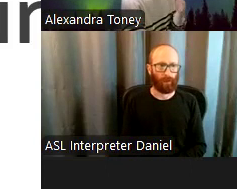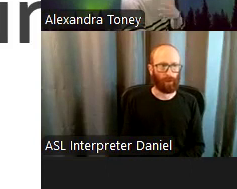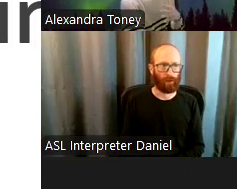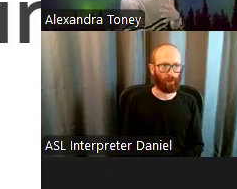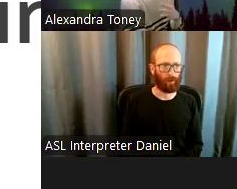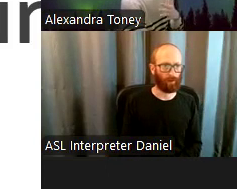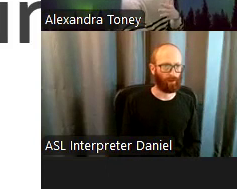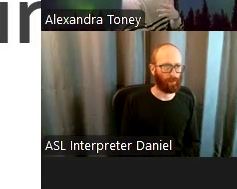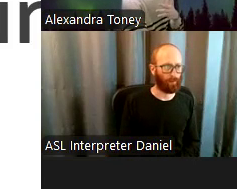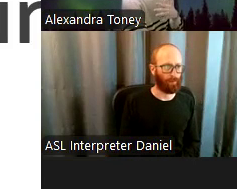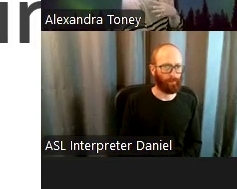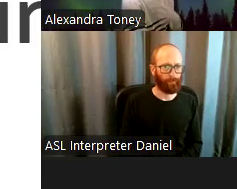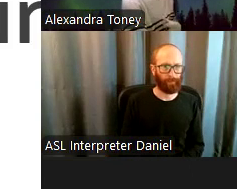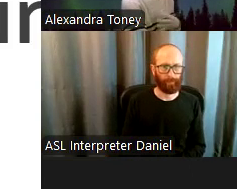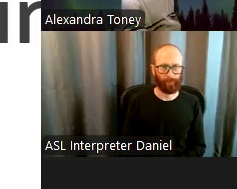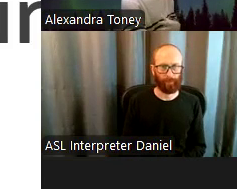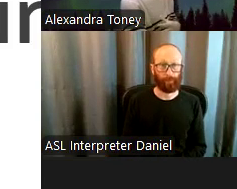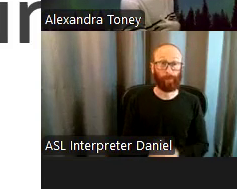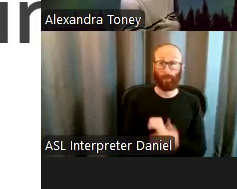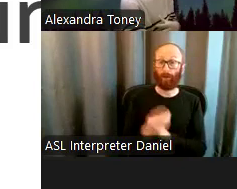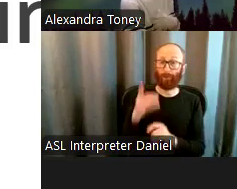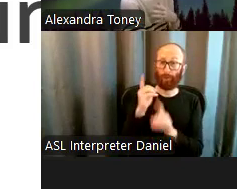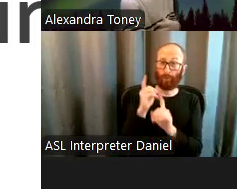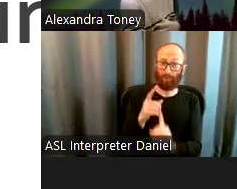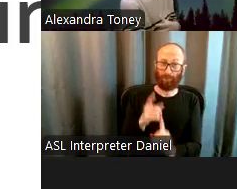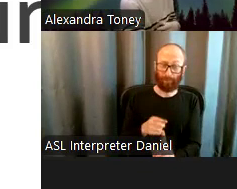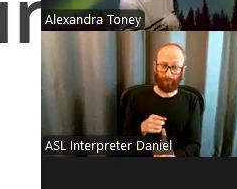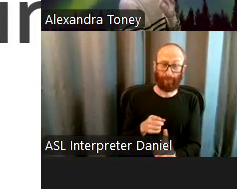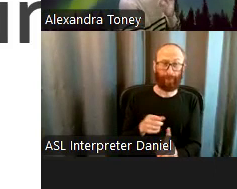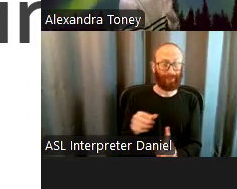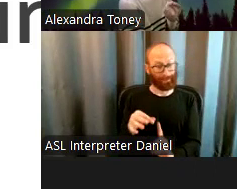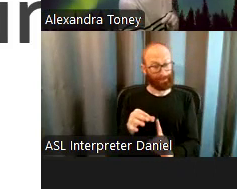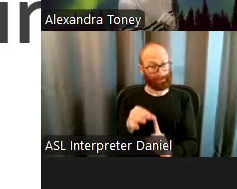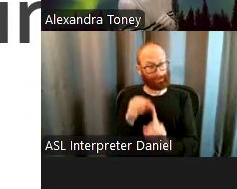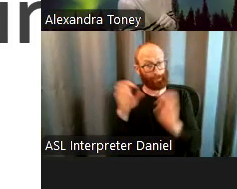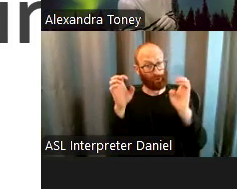points just to highlight here - special educators are experts at differentiating